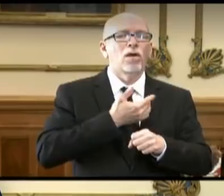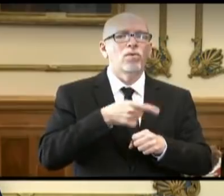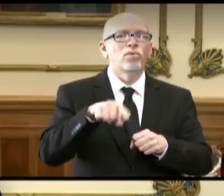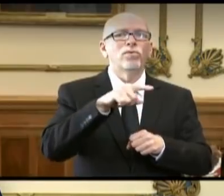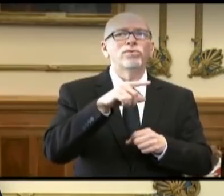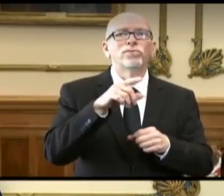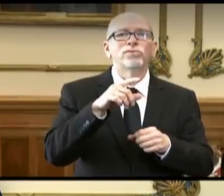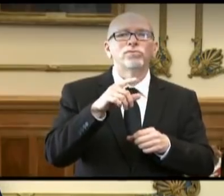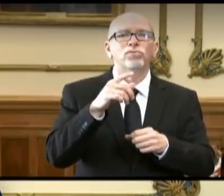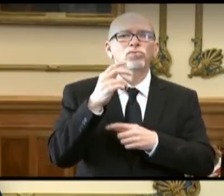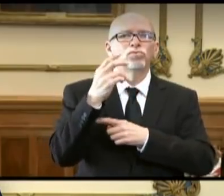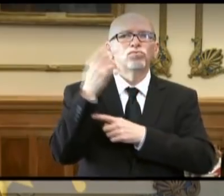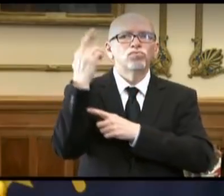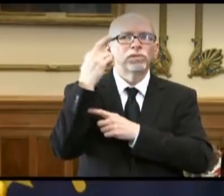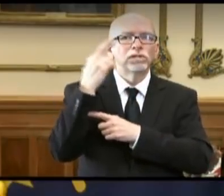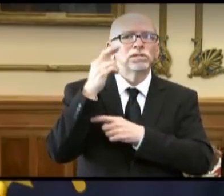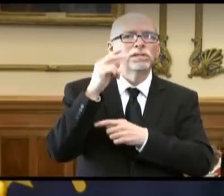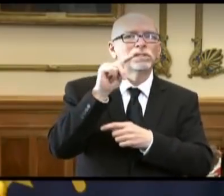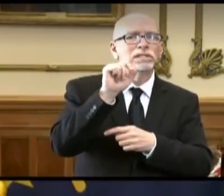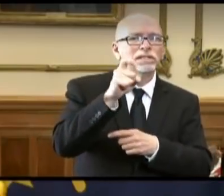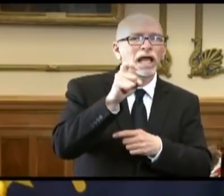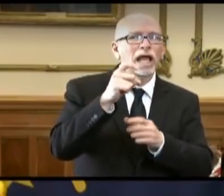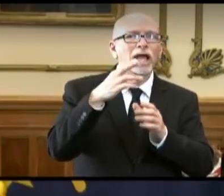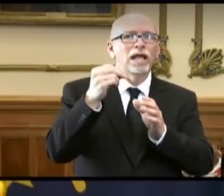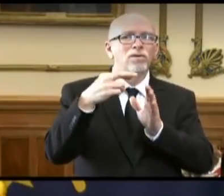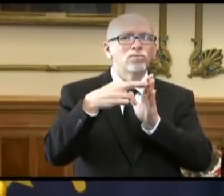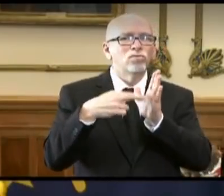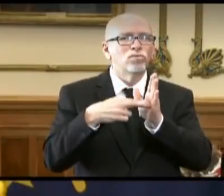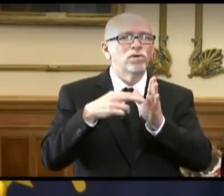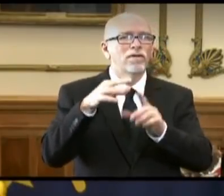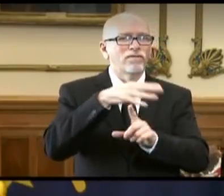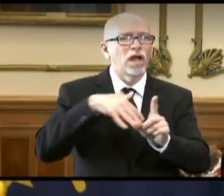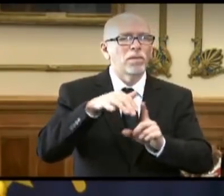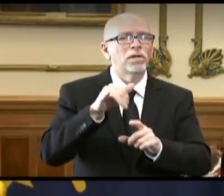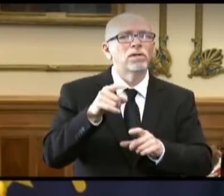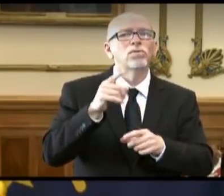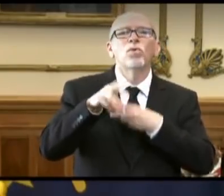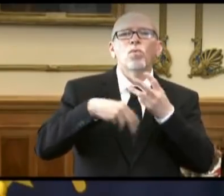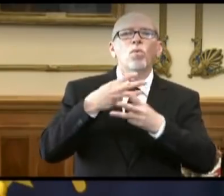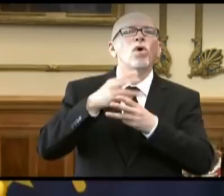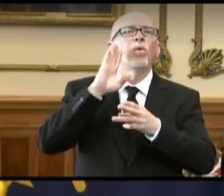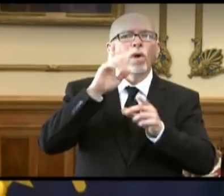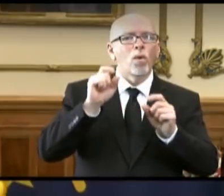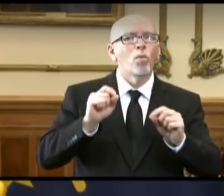WILL CONTINUE TO WORK THAT EFFORT. WE'LL CONTINUE TO PROTECT OUR VERY ATTRACTIVE, RATIONAL AND